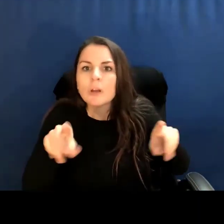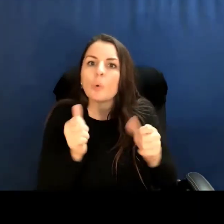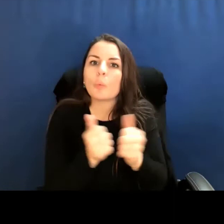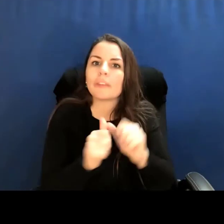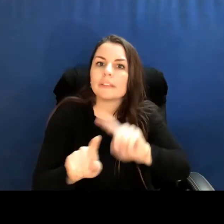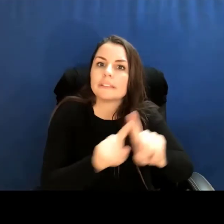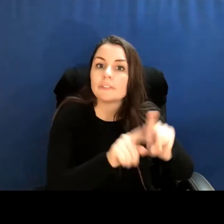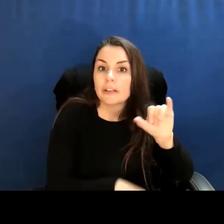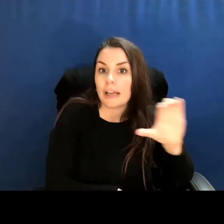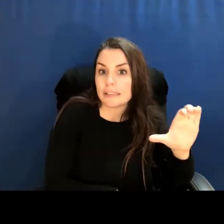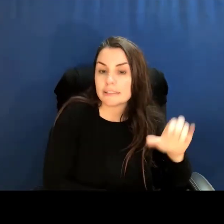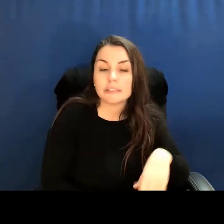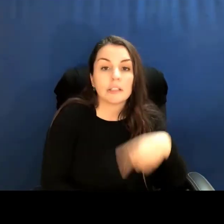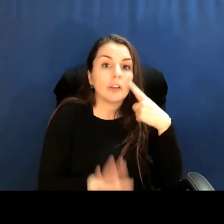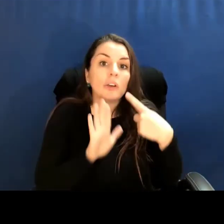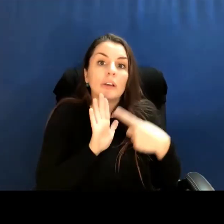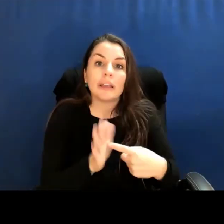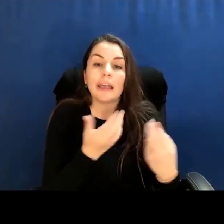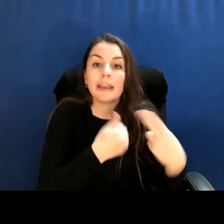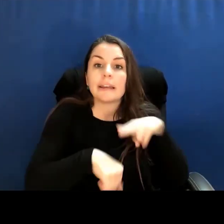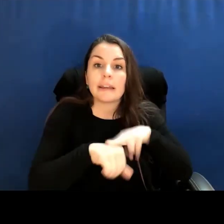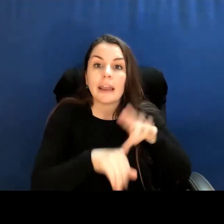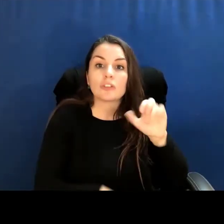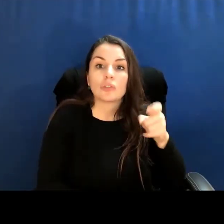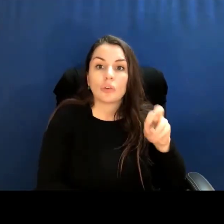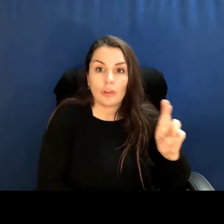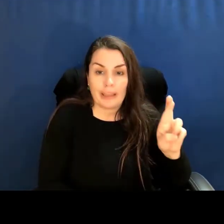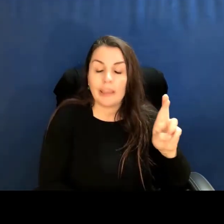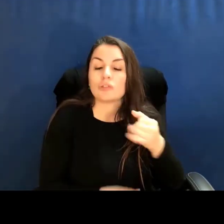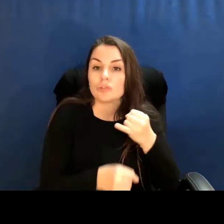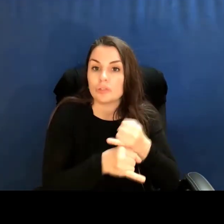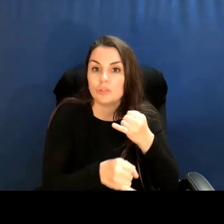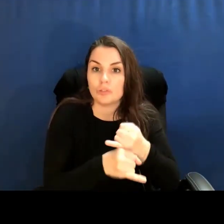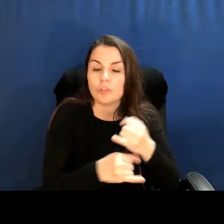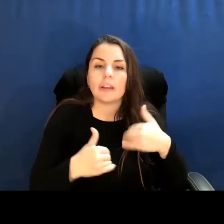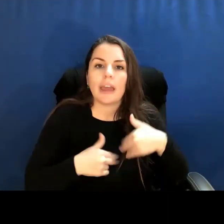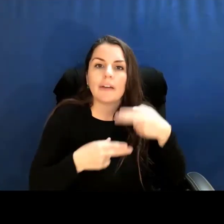For example, National Cancer Institute has a program called NExT, NCI Experimental Therapeutic Program,